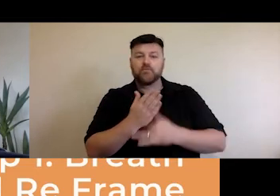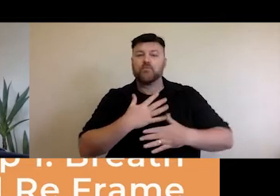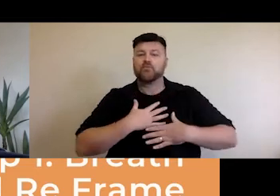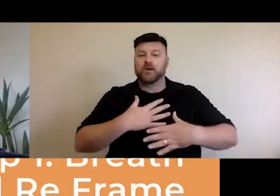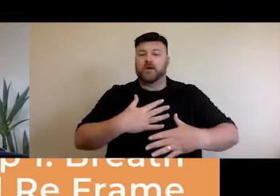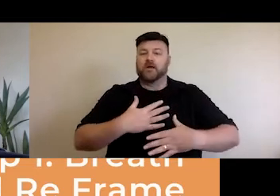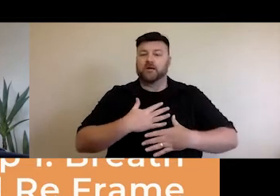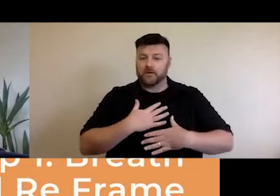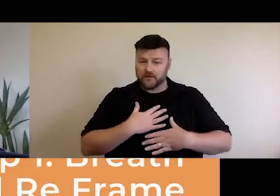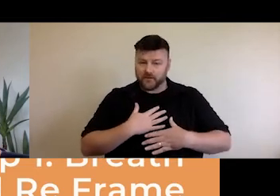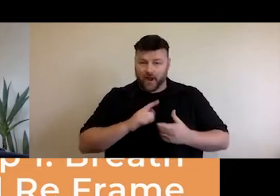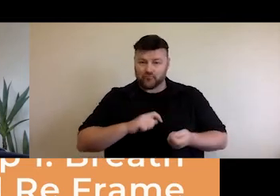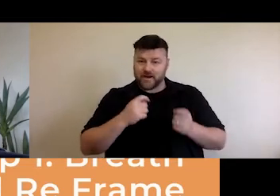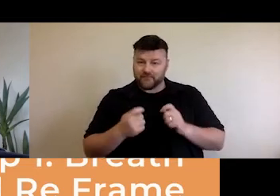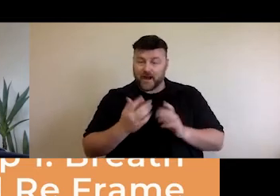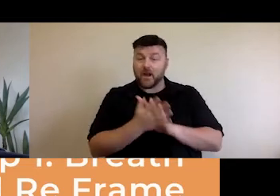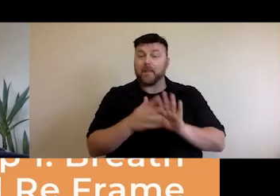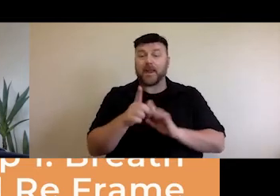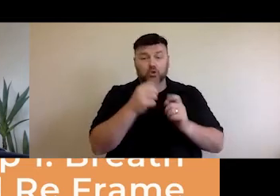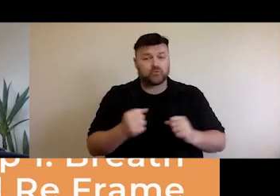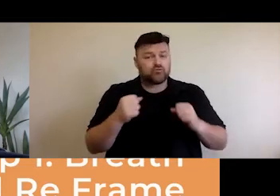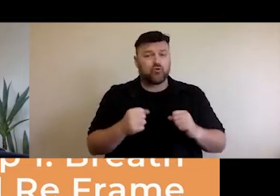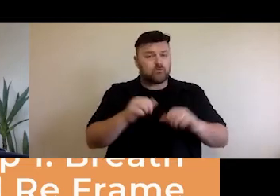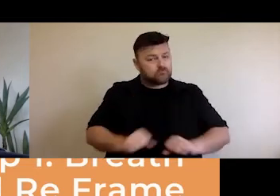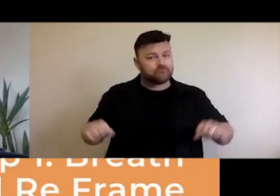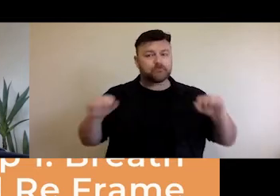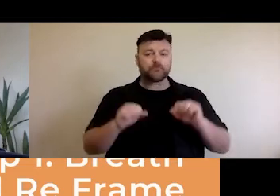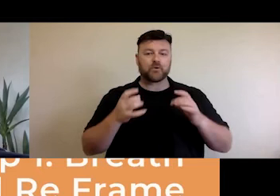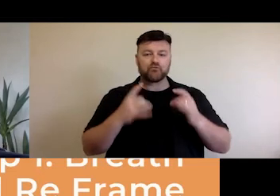strong position to understand the world around you and make clean and